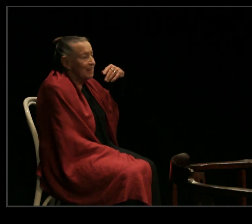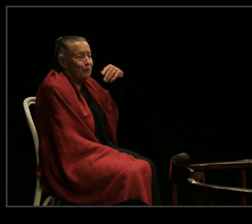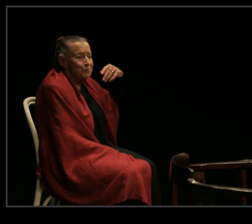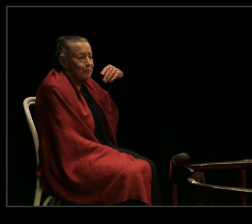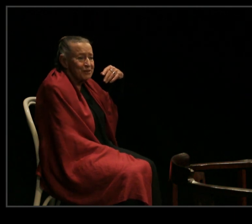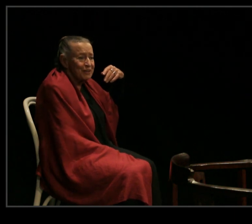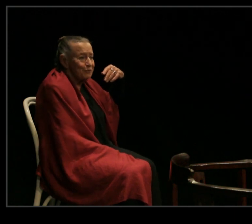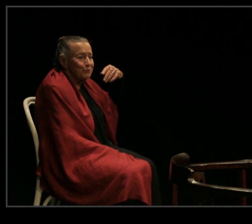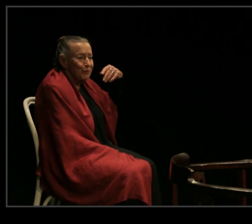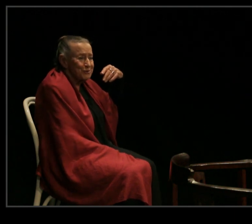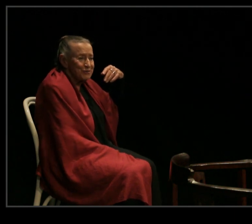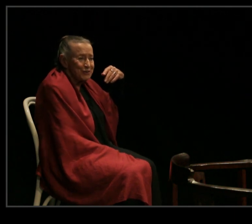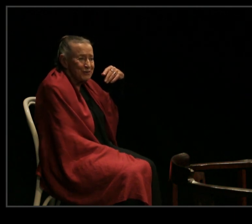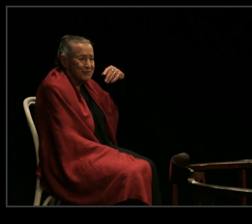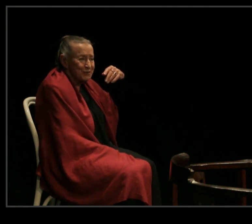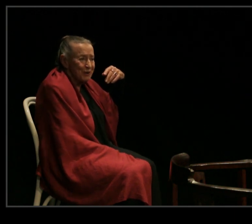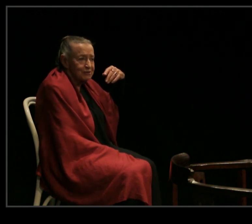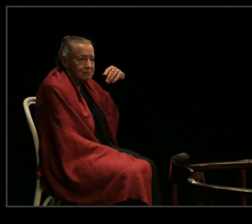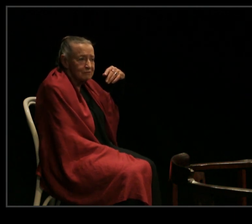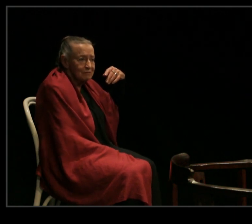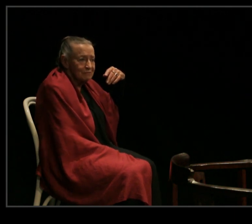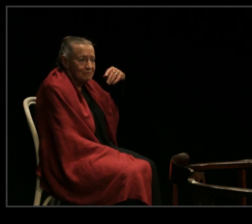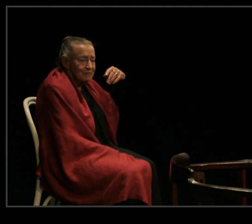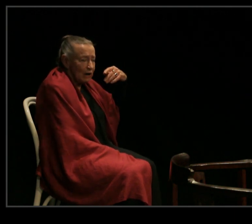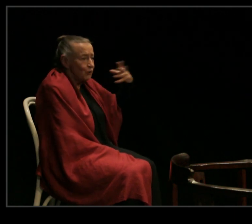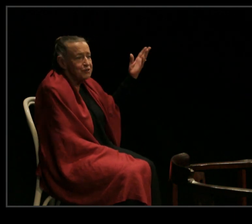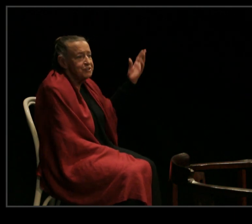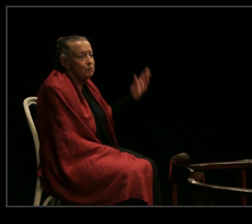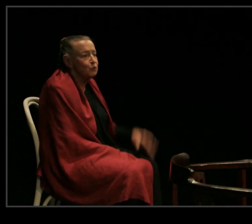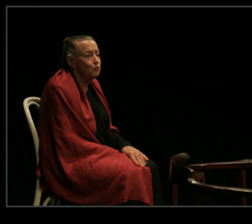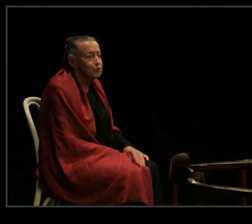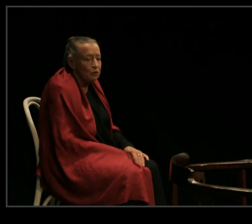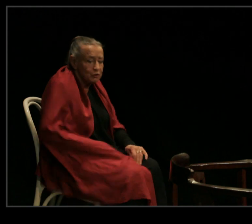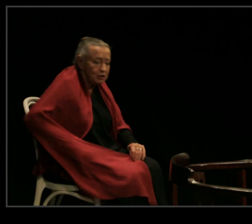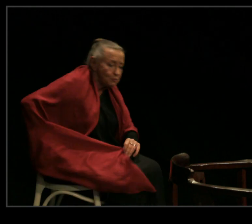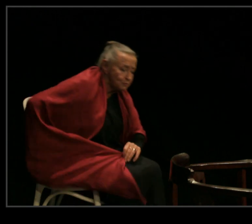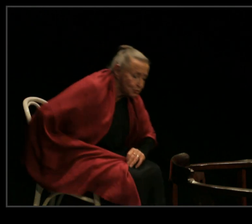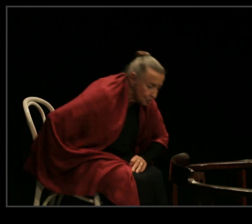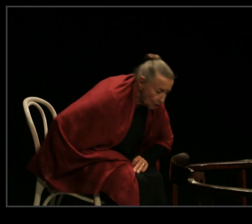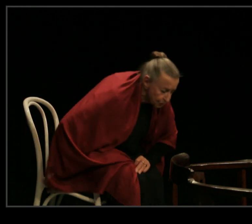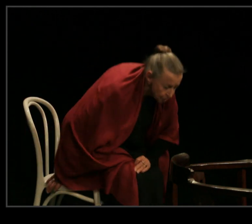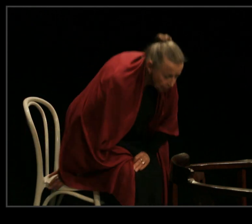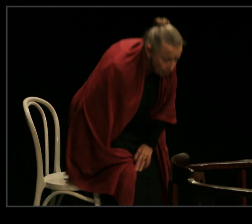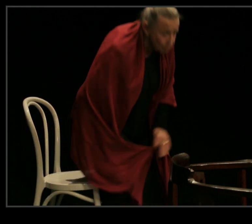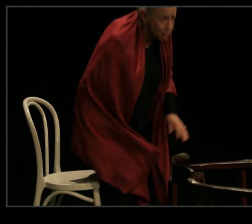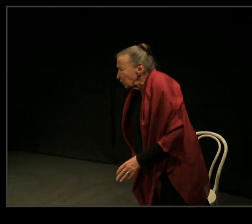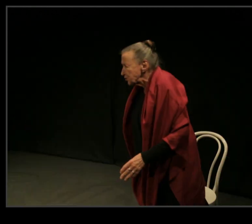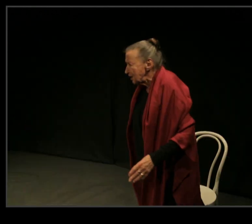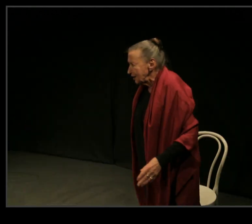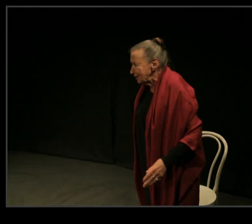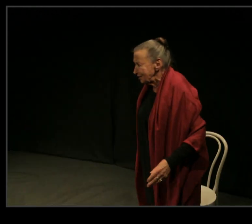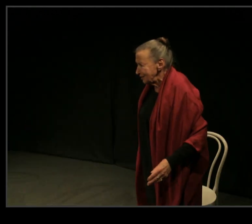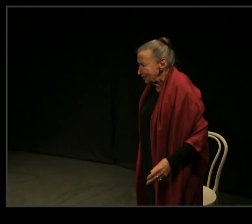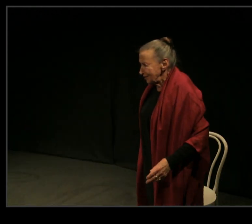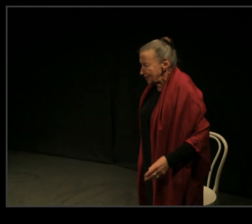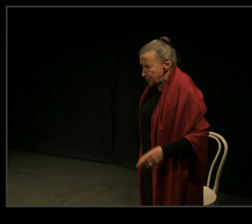Tadeusz harrumphed and snorted; in the end his irritation could not be contained. A simple fellow,